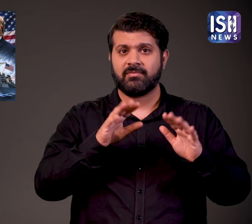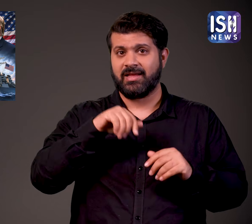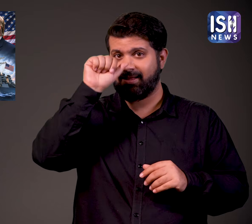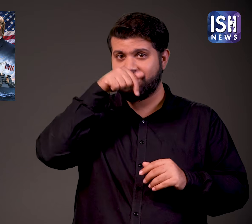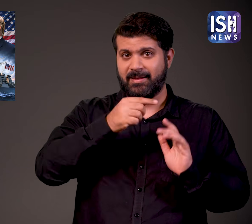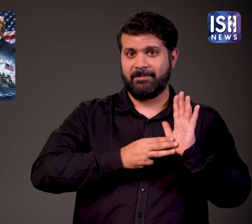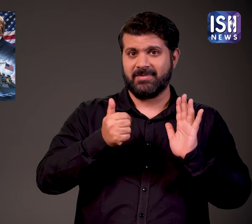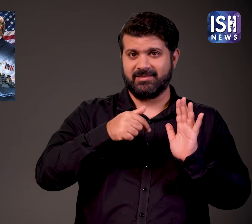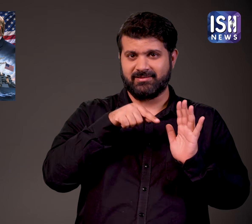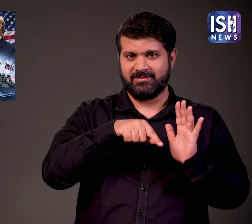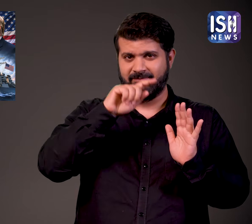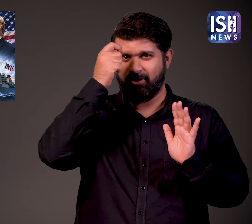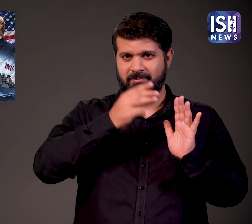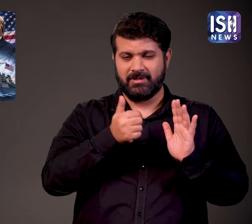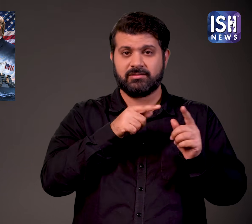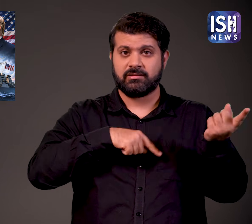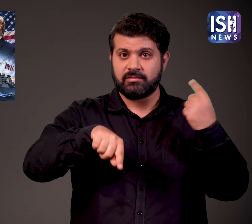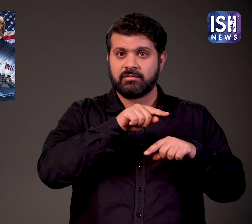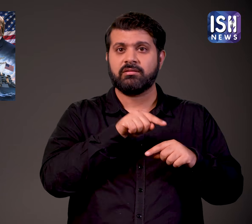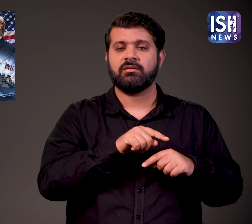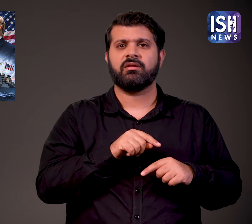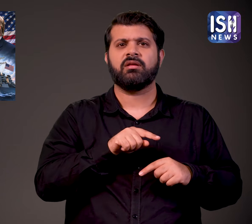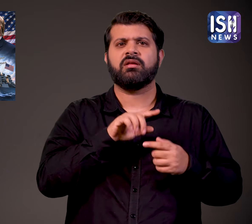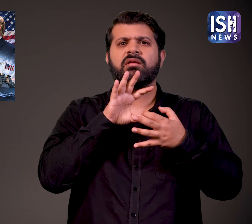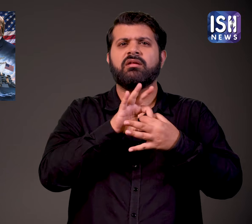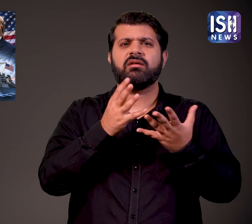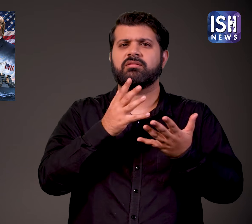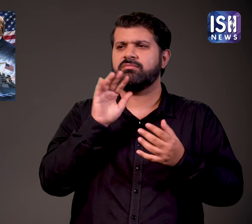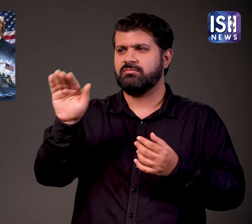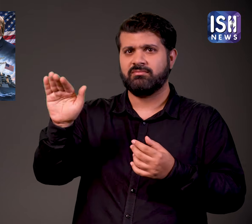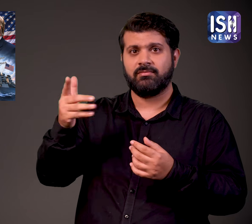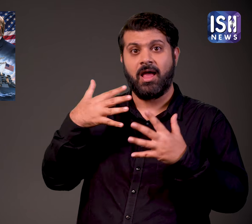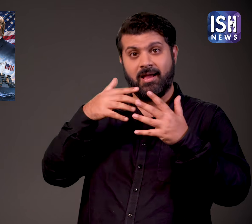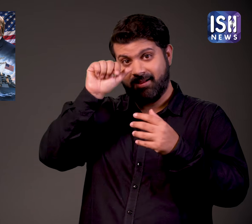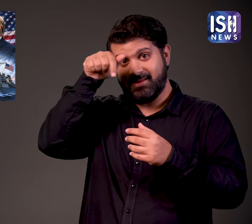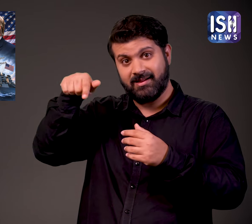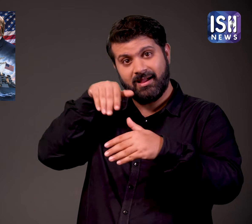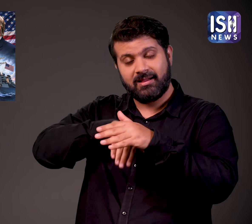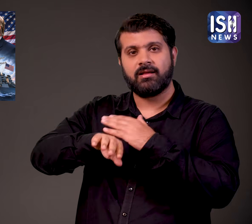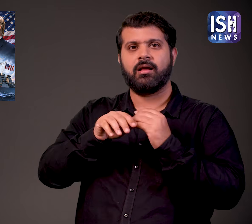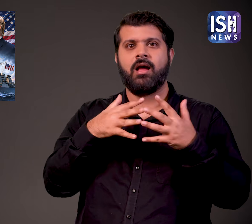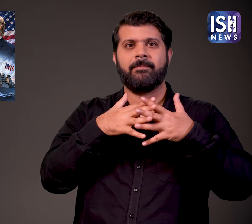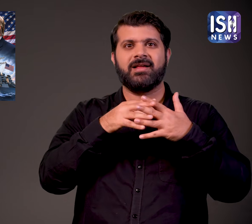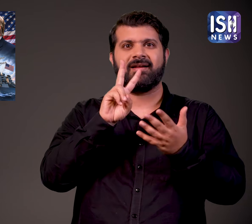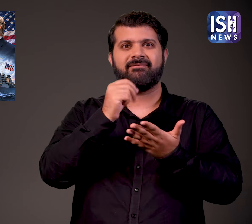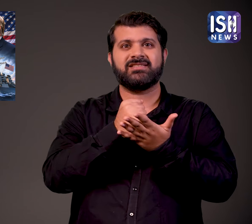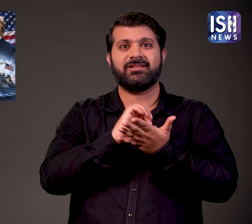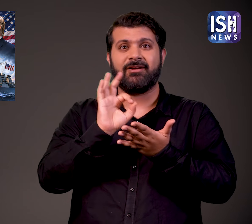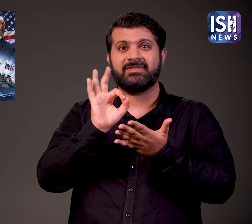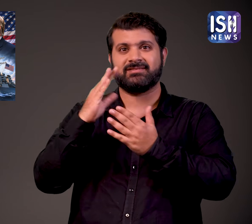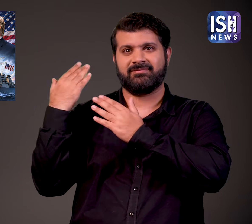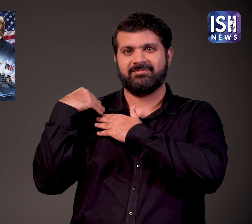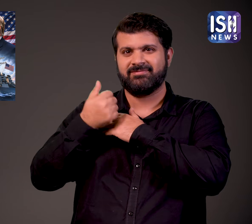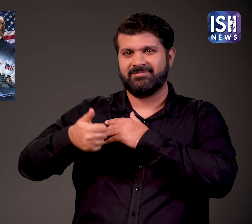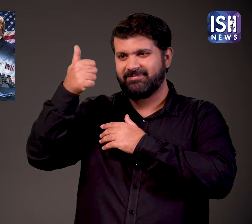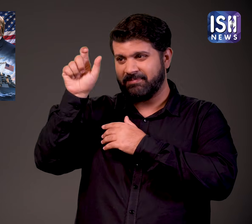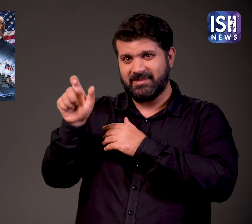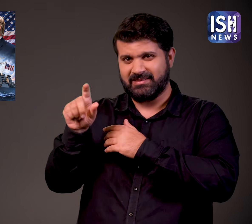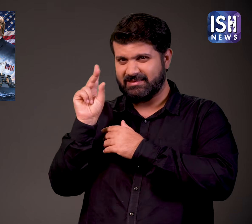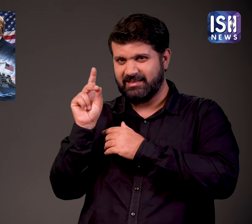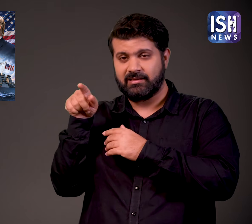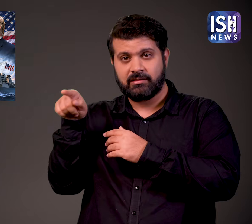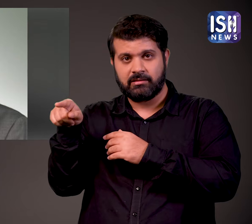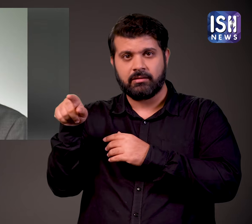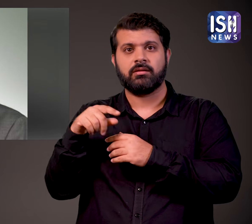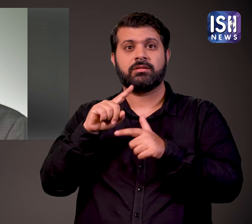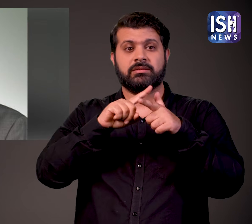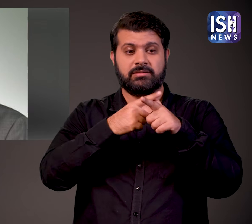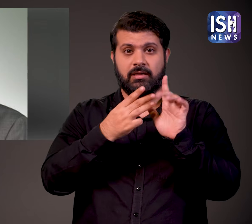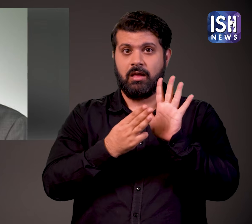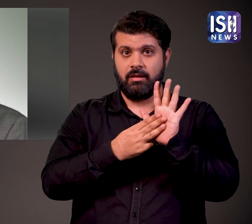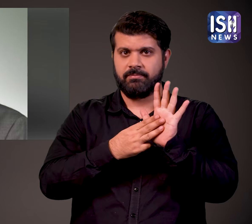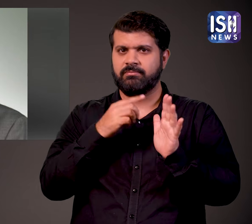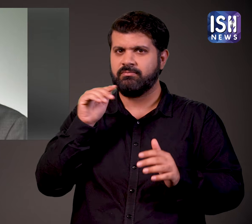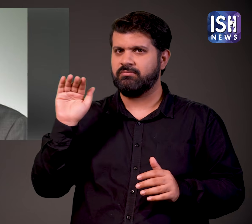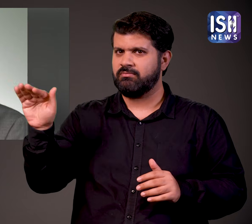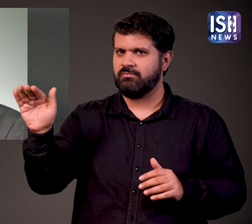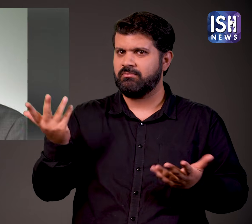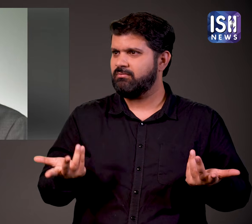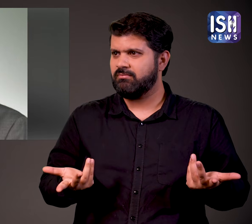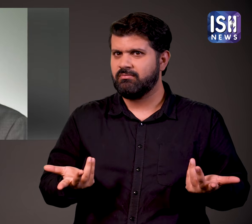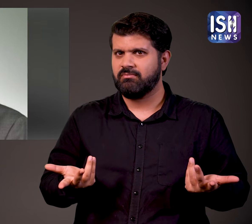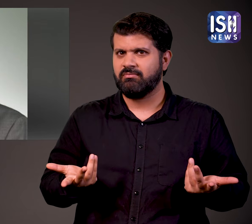India’s Ministry of External Affairs also summoned the US Embassy’s Deputy Chief of Mission, Jason Meeks,